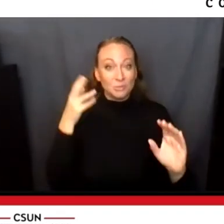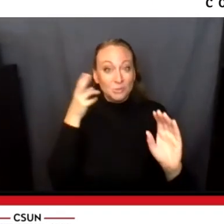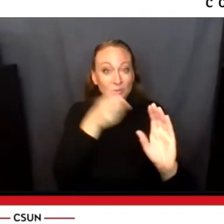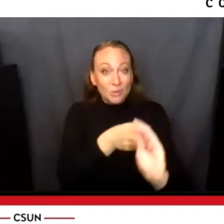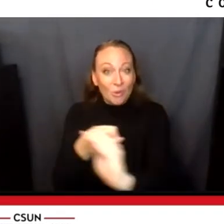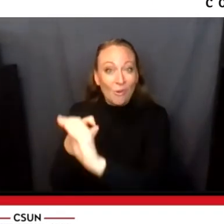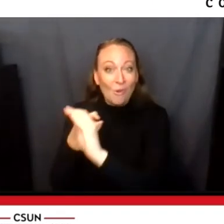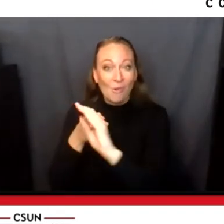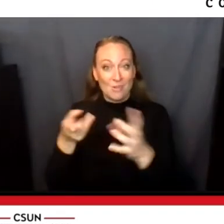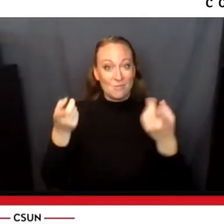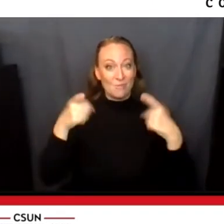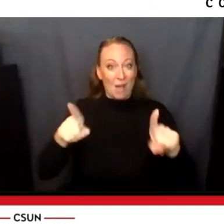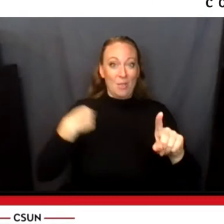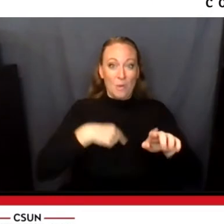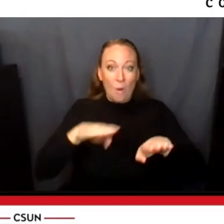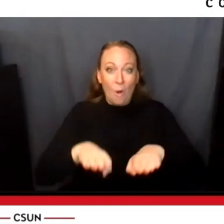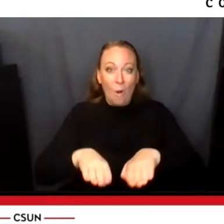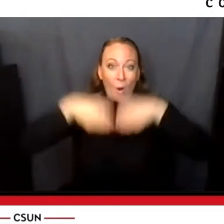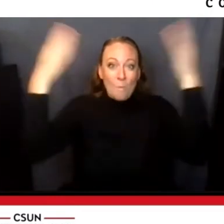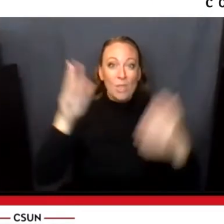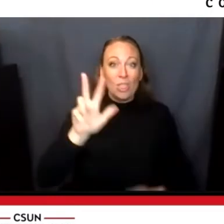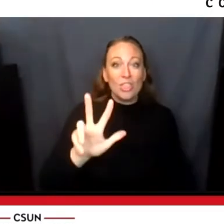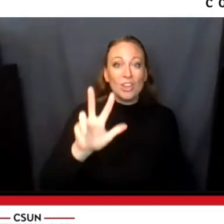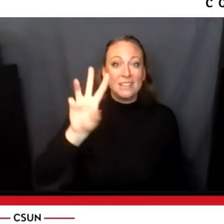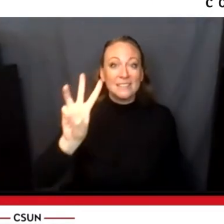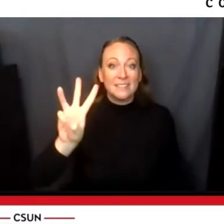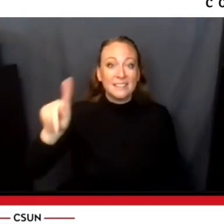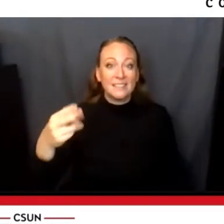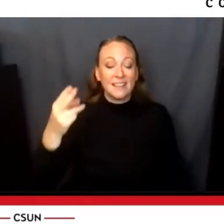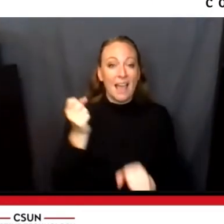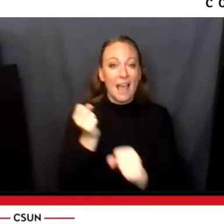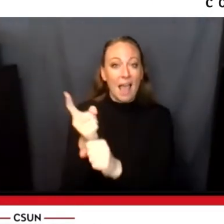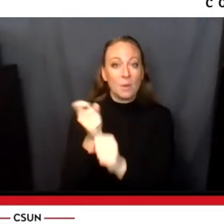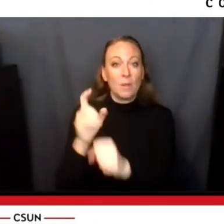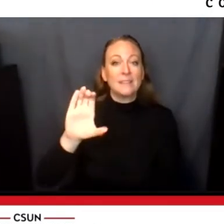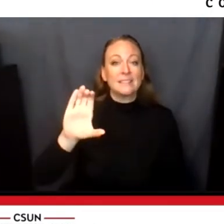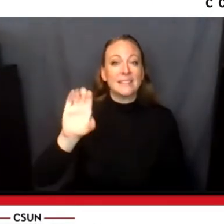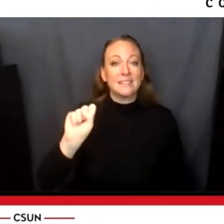the 36th Annual CSUN Assistive Technology Conference.